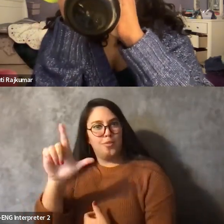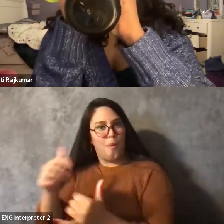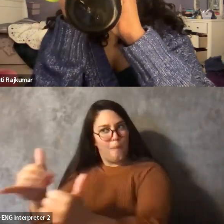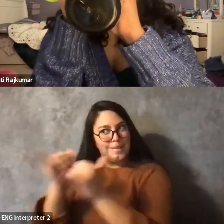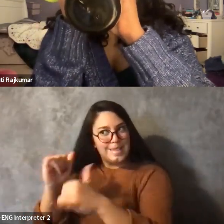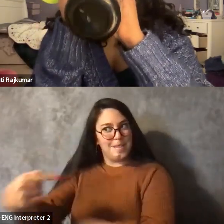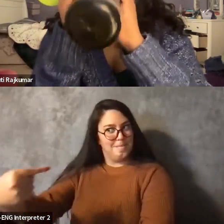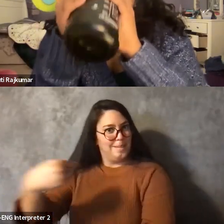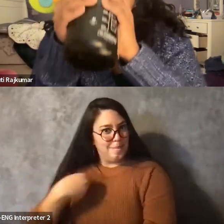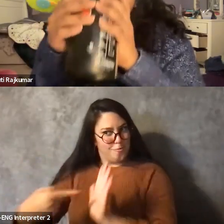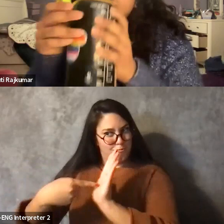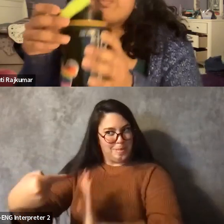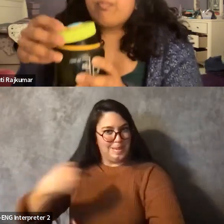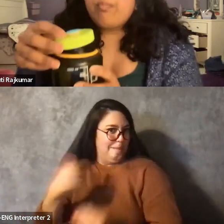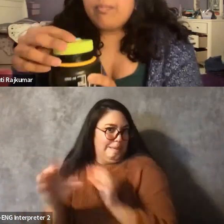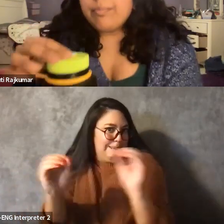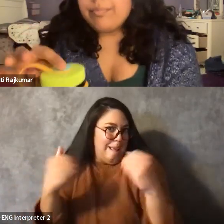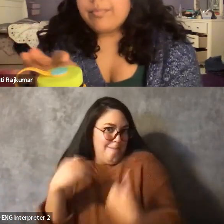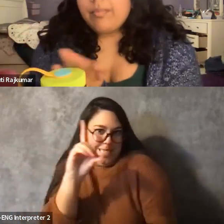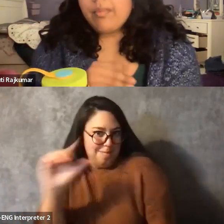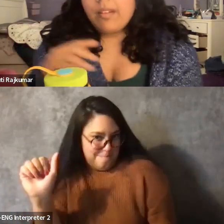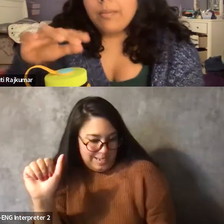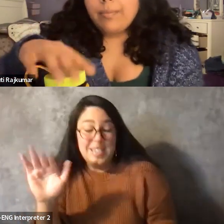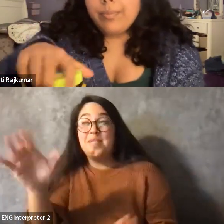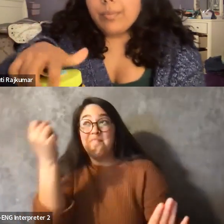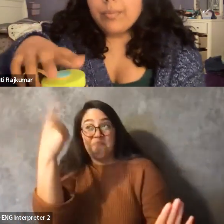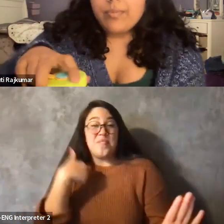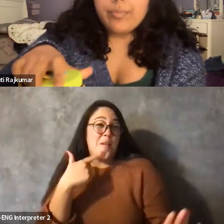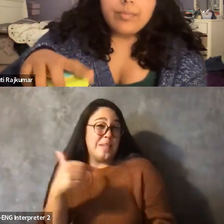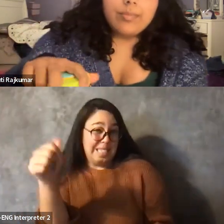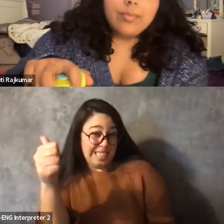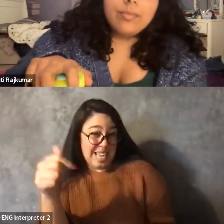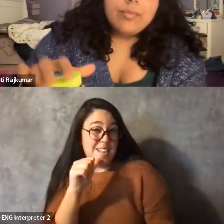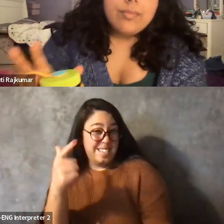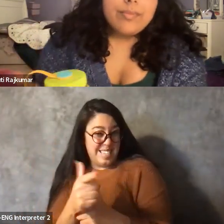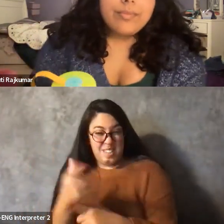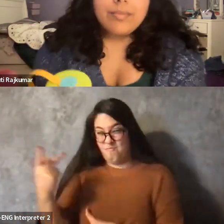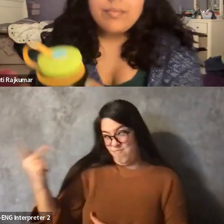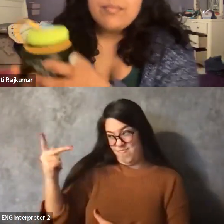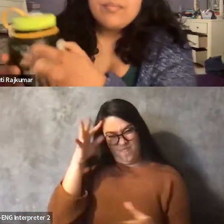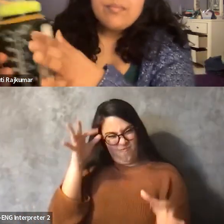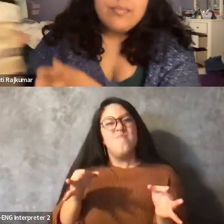And so when I was 10 years old, my sister and I decided to start a petition on change.org